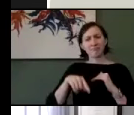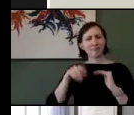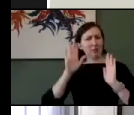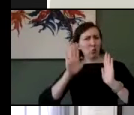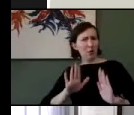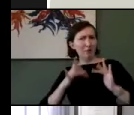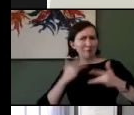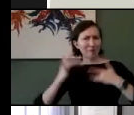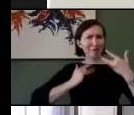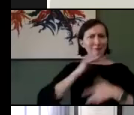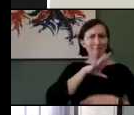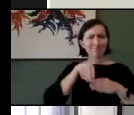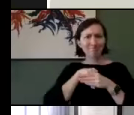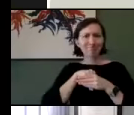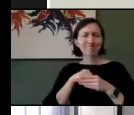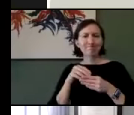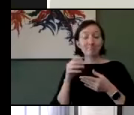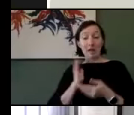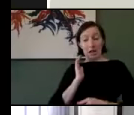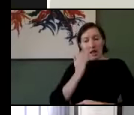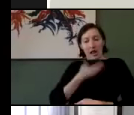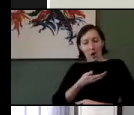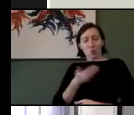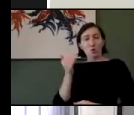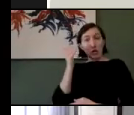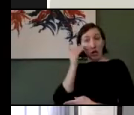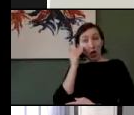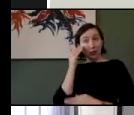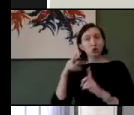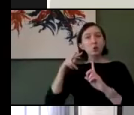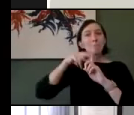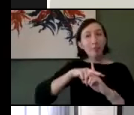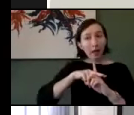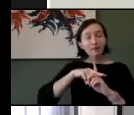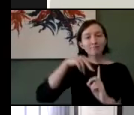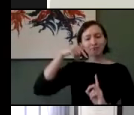to apply our knowledge to this area of public health